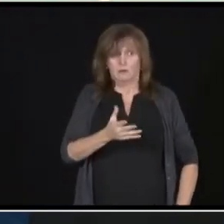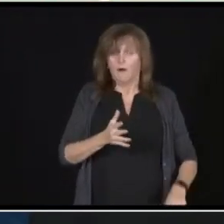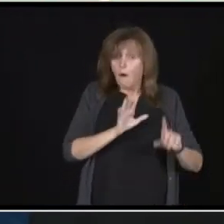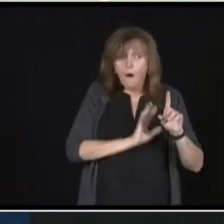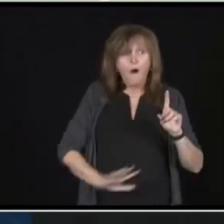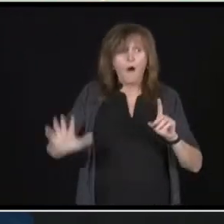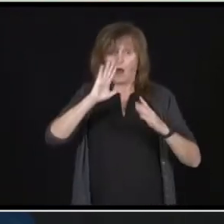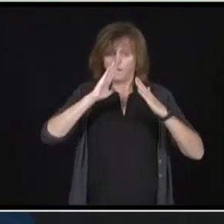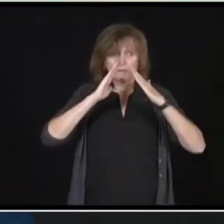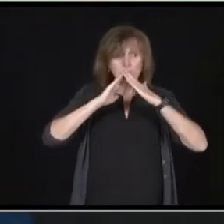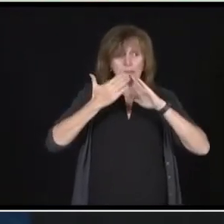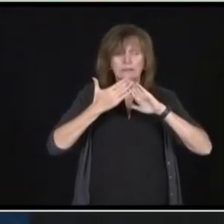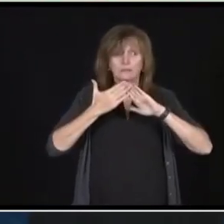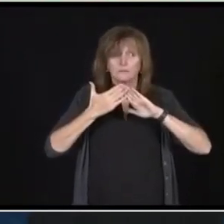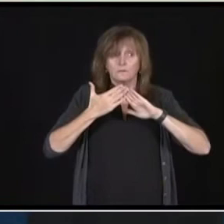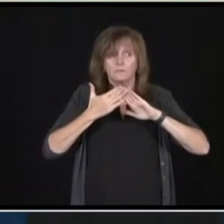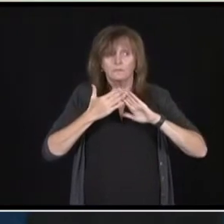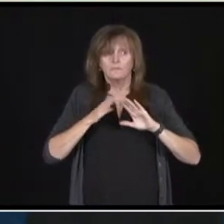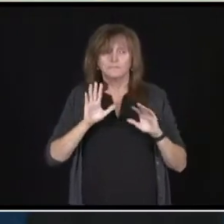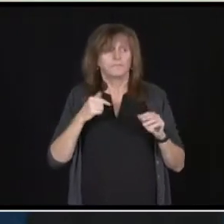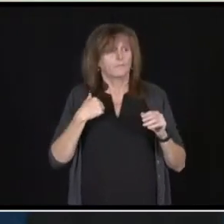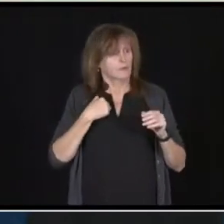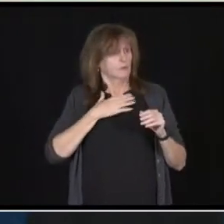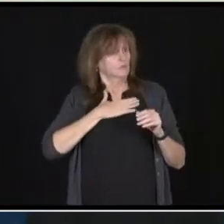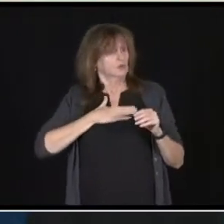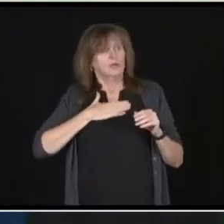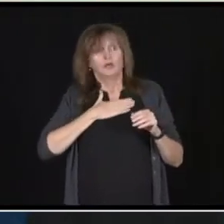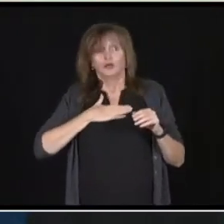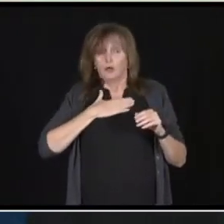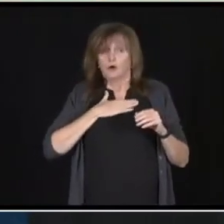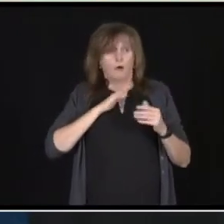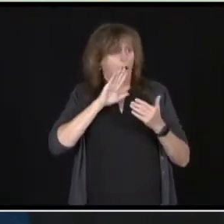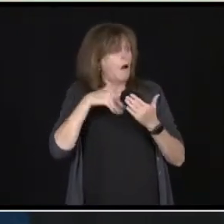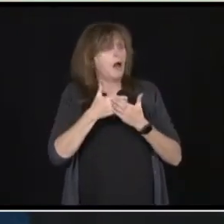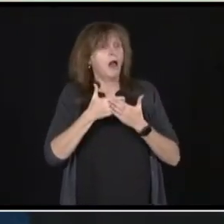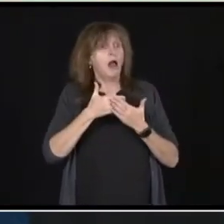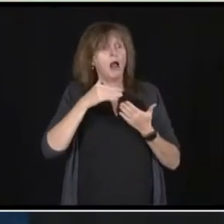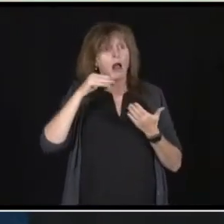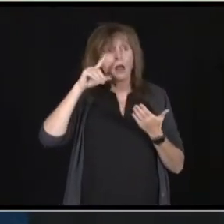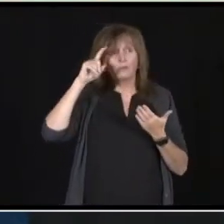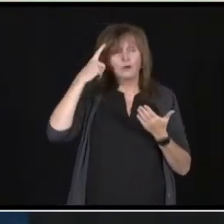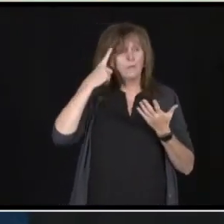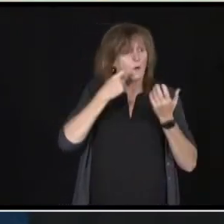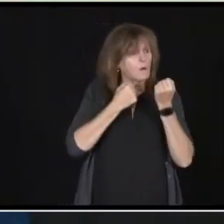handed over to Dr Yaffe. But before I do, I want to remind Toronto and a